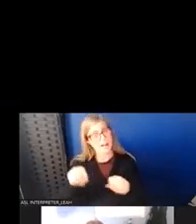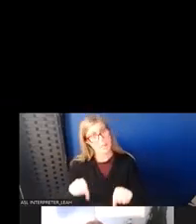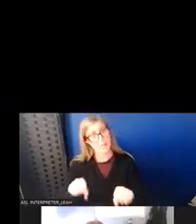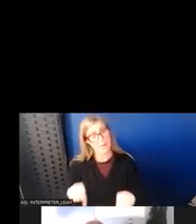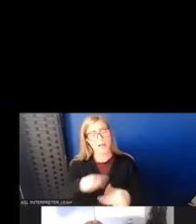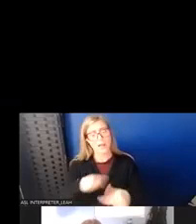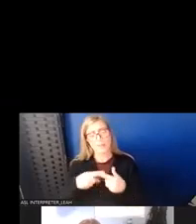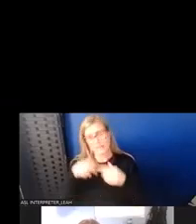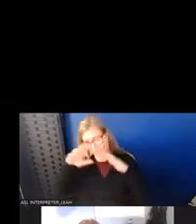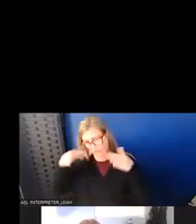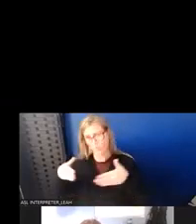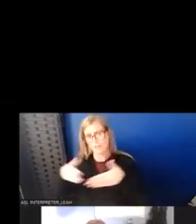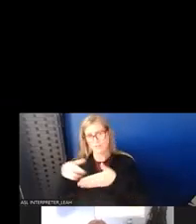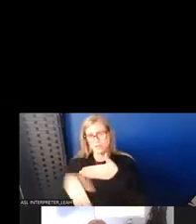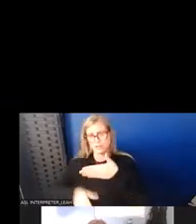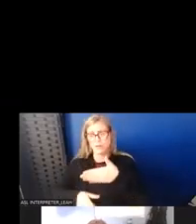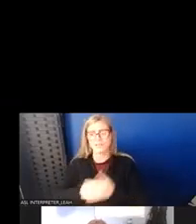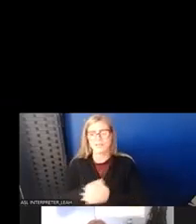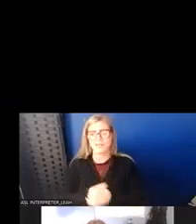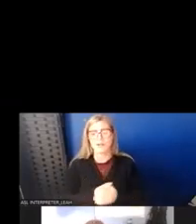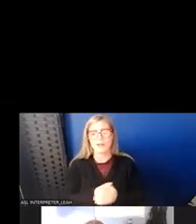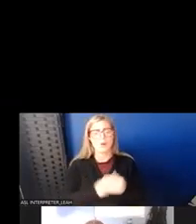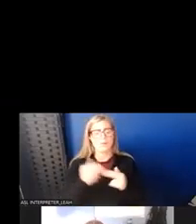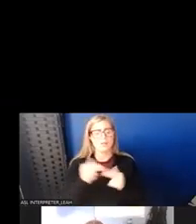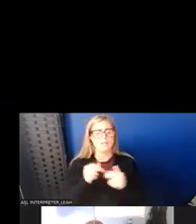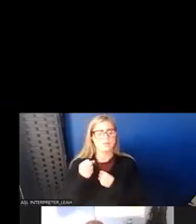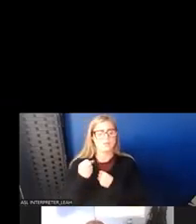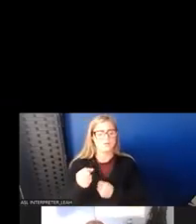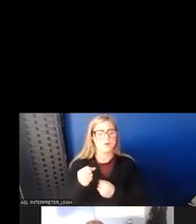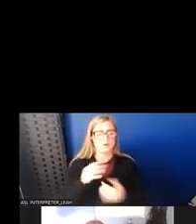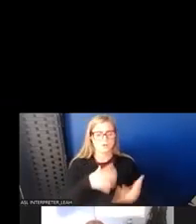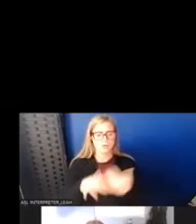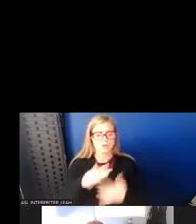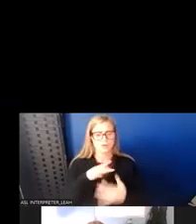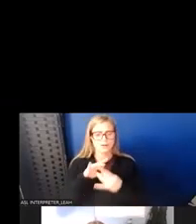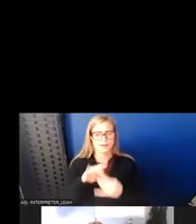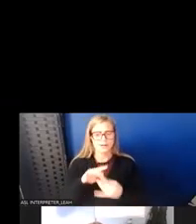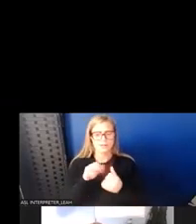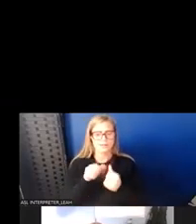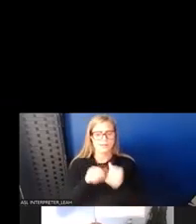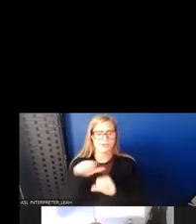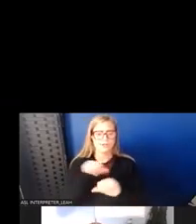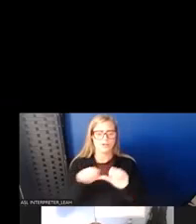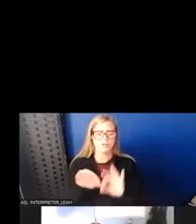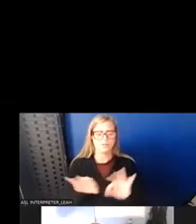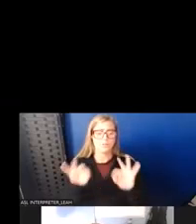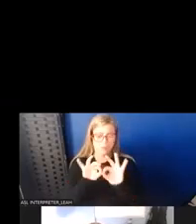So overall, building these strong social connections with each other is going to be super important.